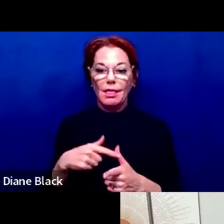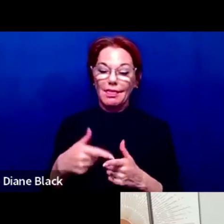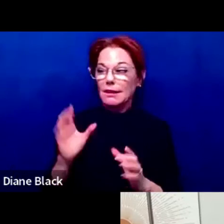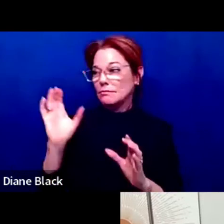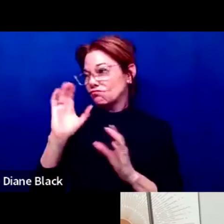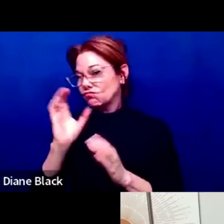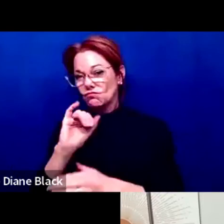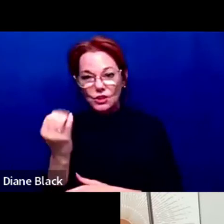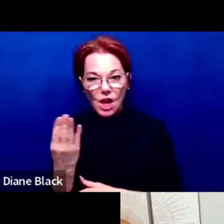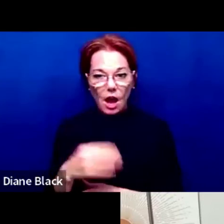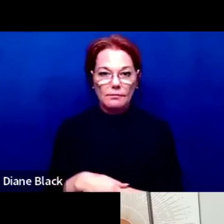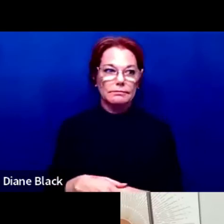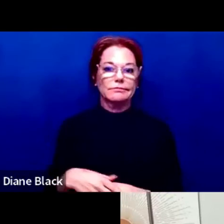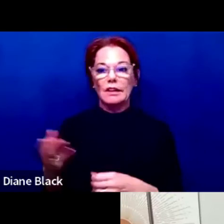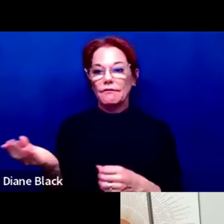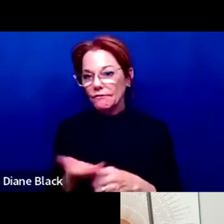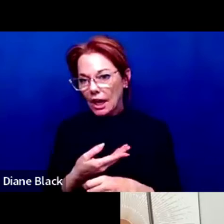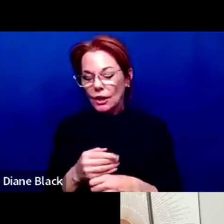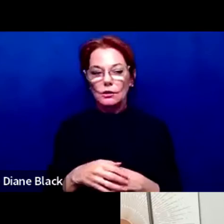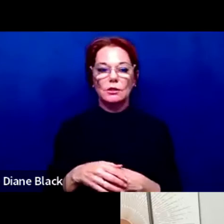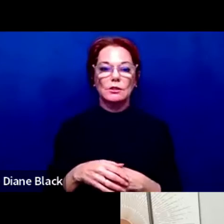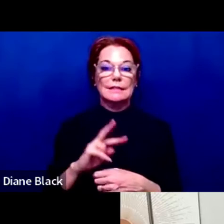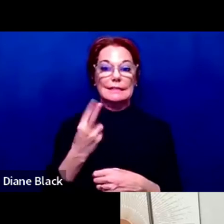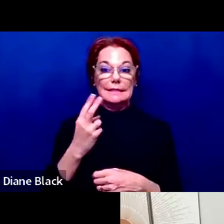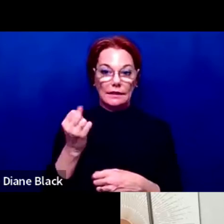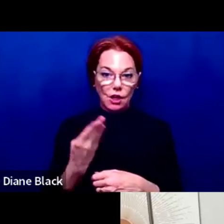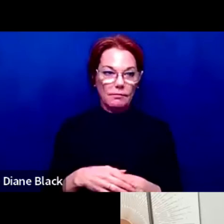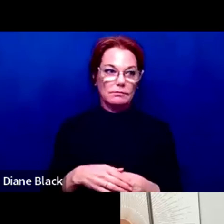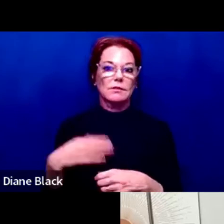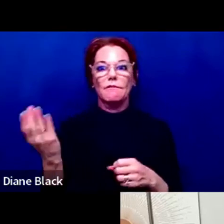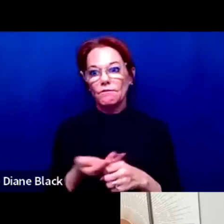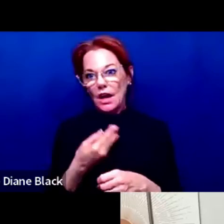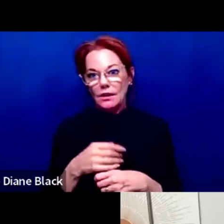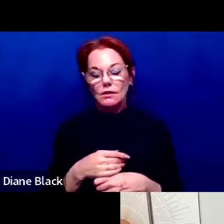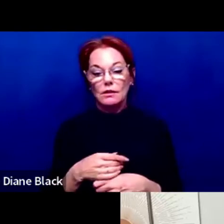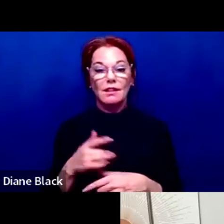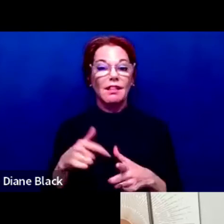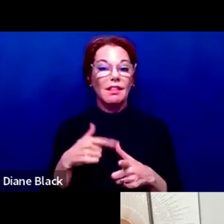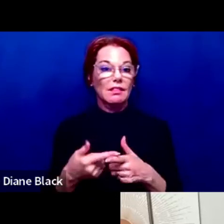to get the job got fired, got a second job got fire then I ended up homeless. So, you know, after